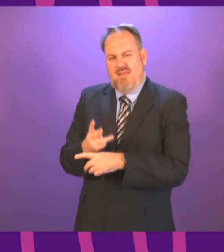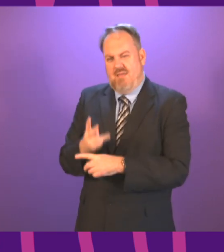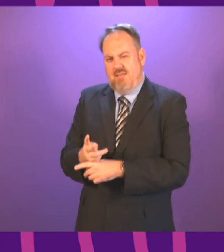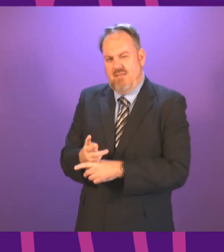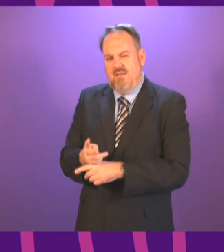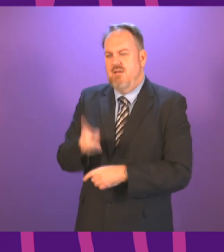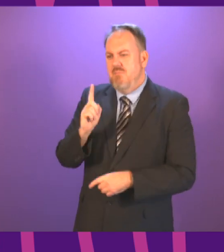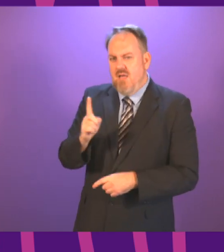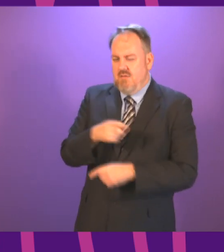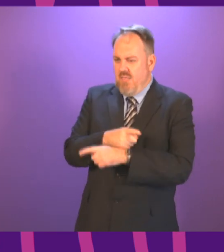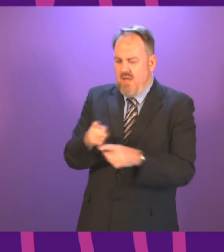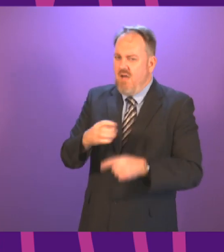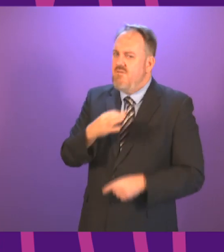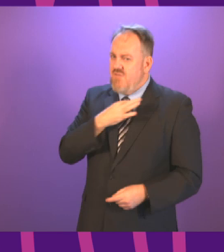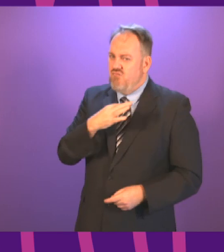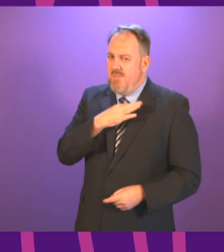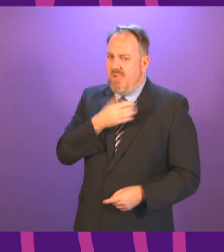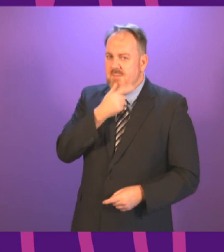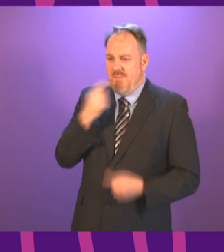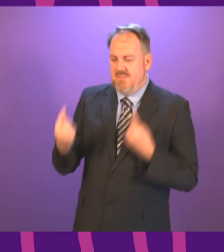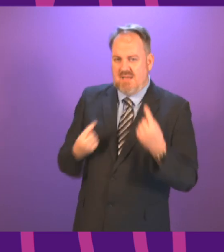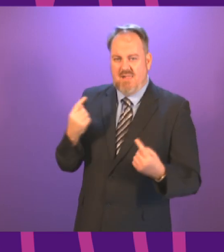However, another group who are often in contact with vulnerable patients, and who regularly